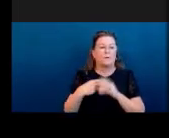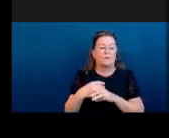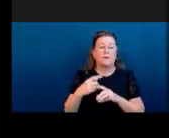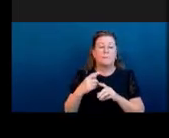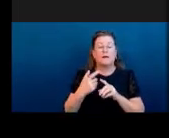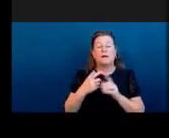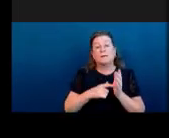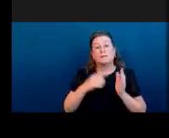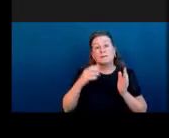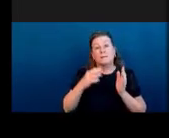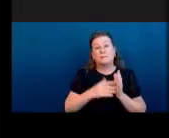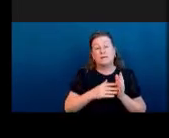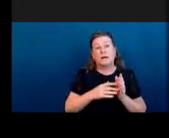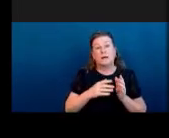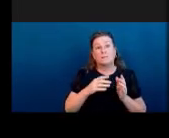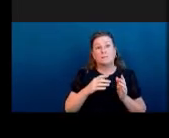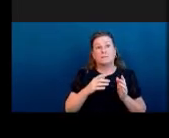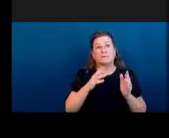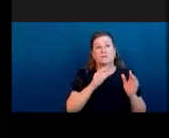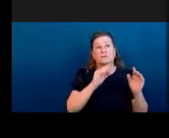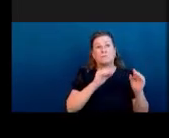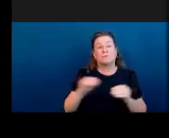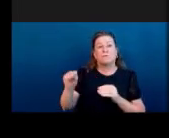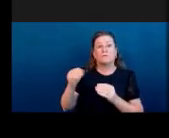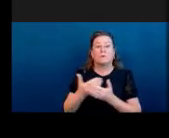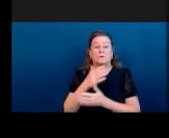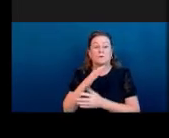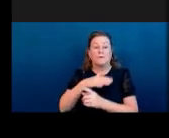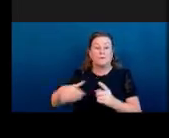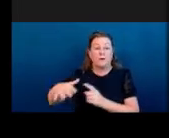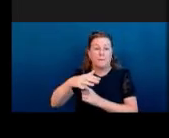environment is really helpful to open their eyes to something